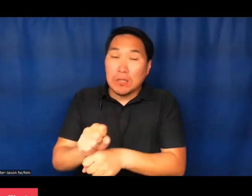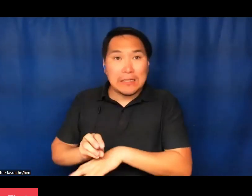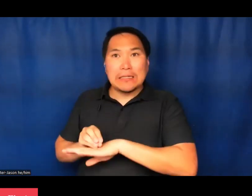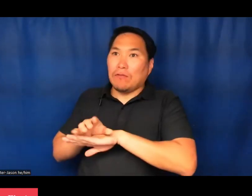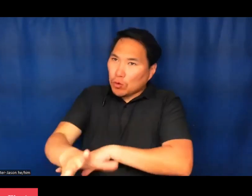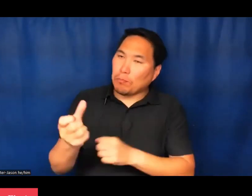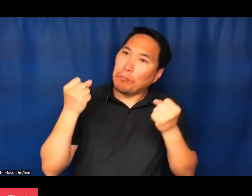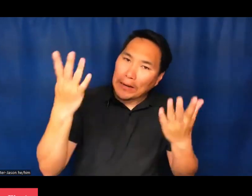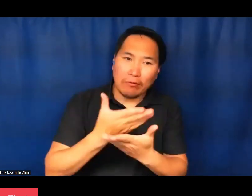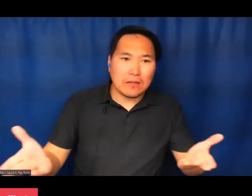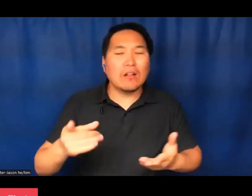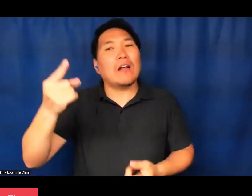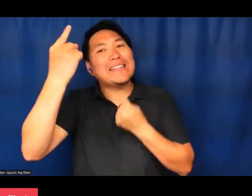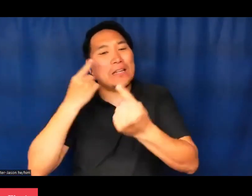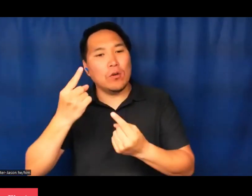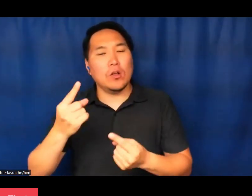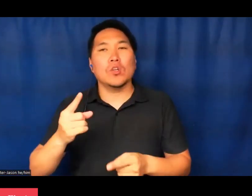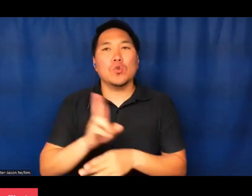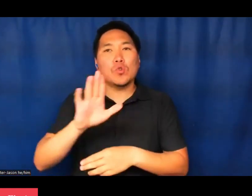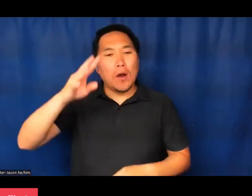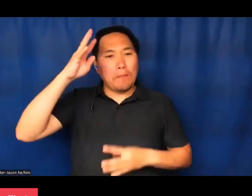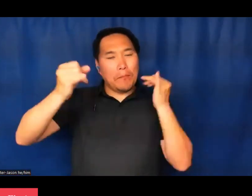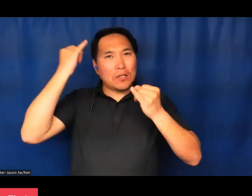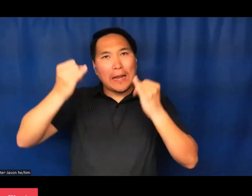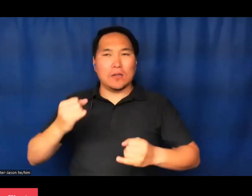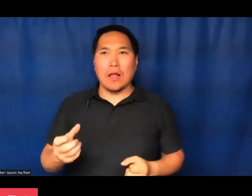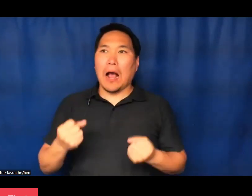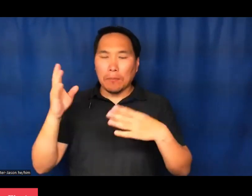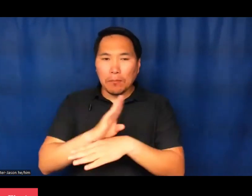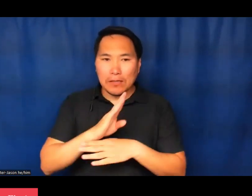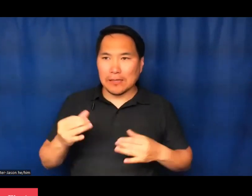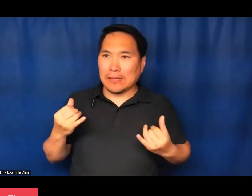You can think, just use your imagination of number of businesses that can claim their